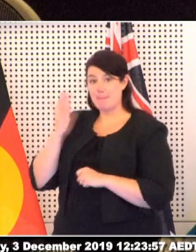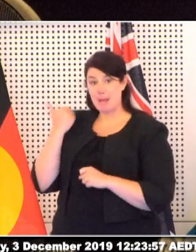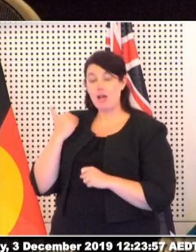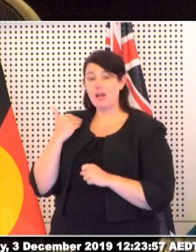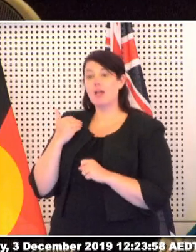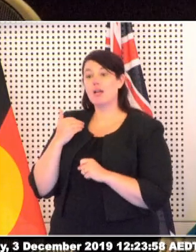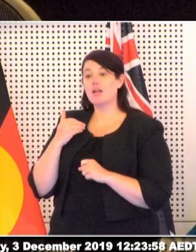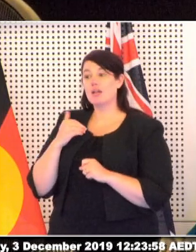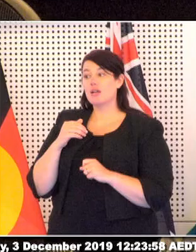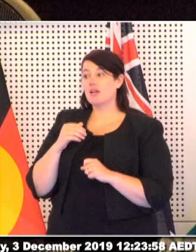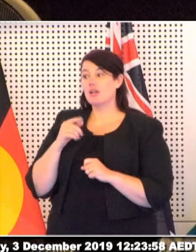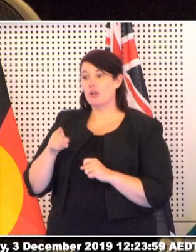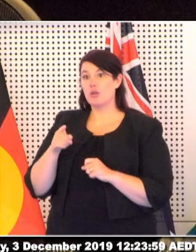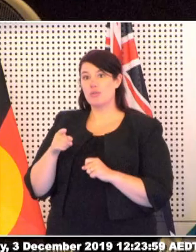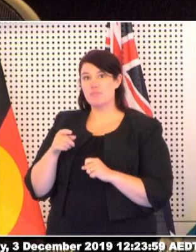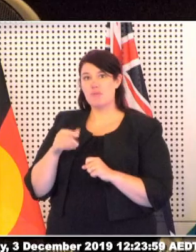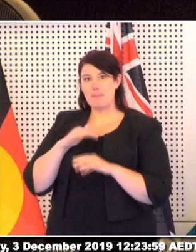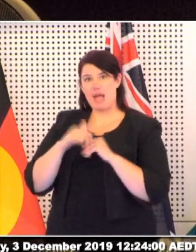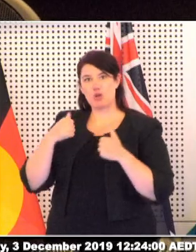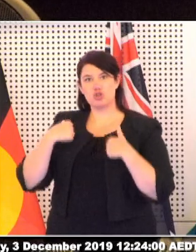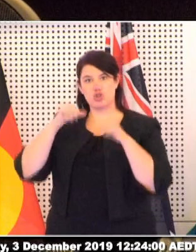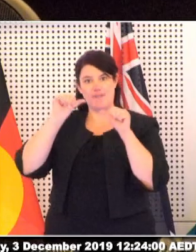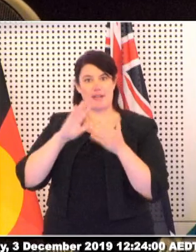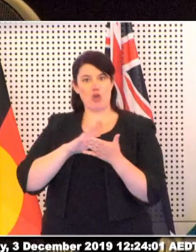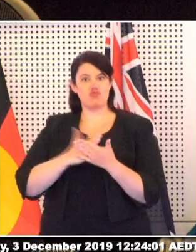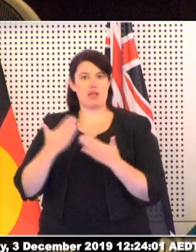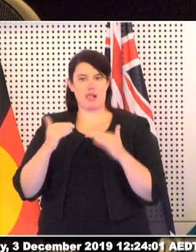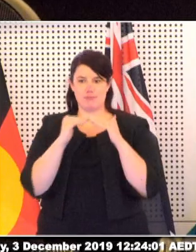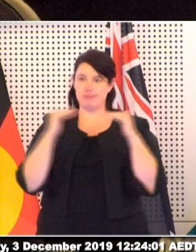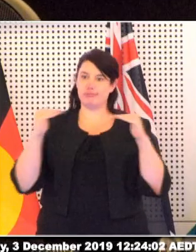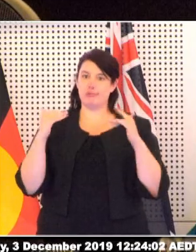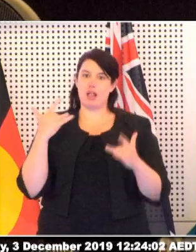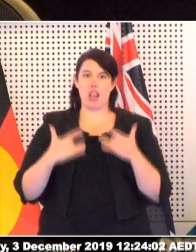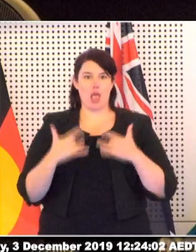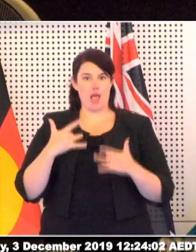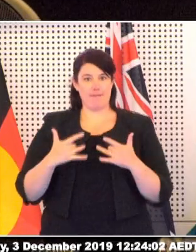achieving a real life, is at least a predicate of that choice in the way that